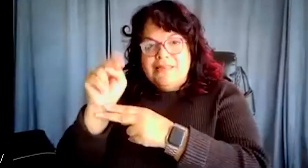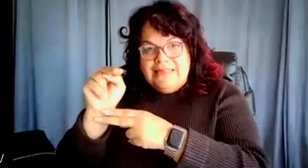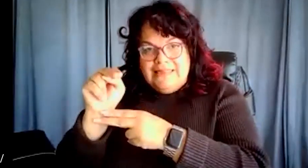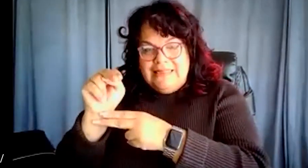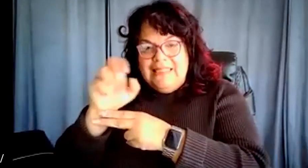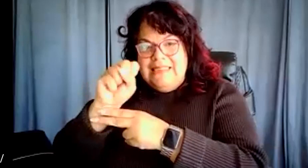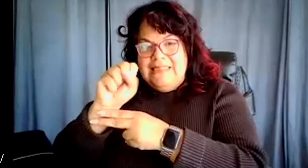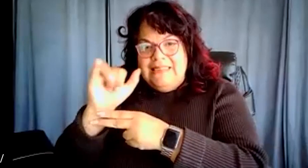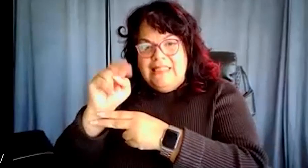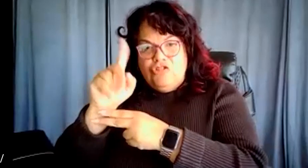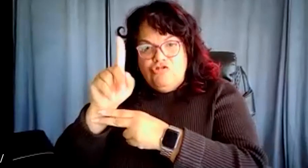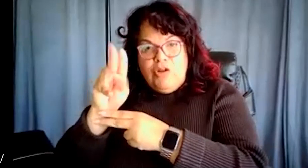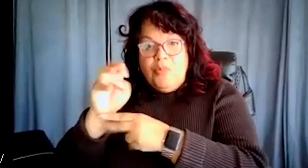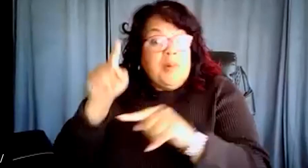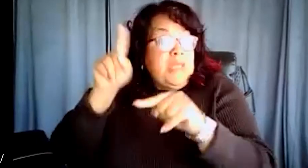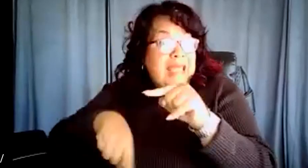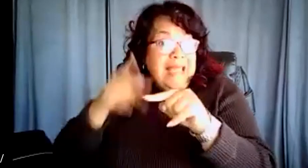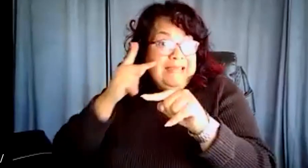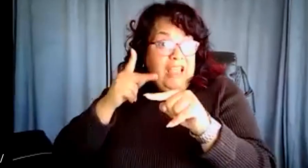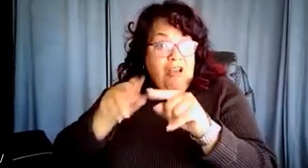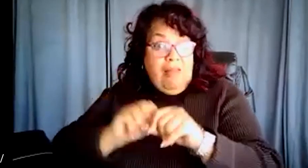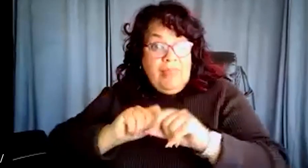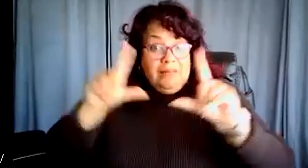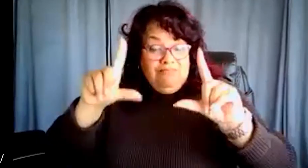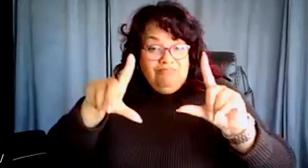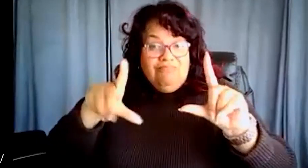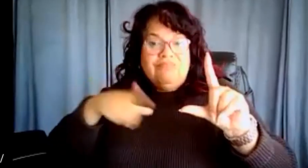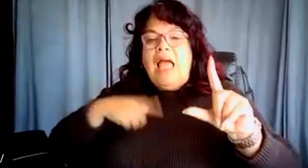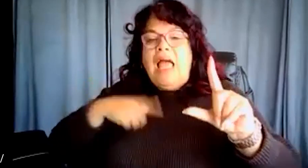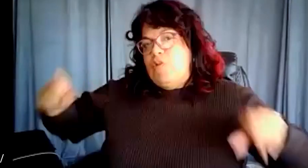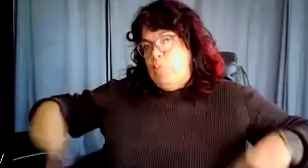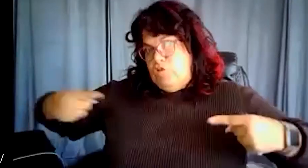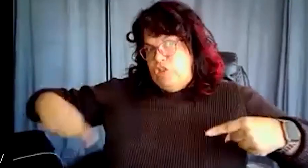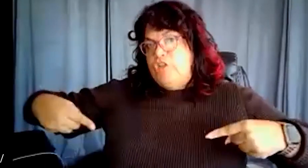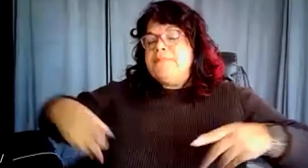What you can't see on the video screen is that I am a wheelchair user.